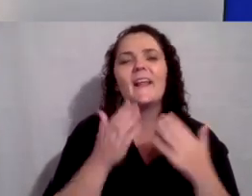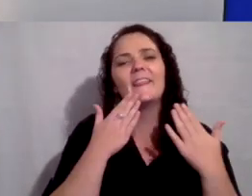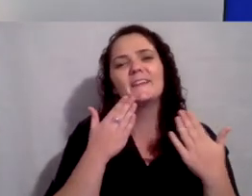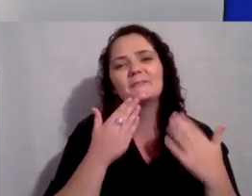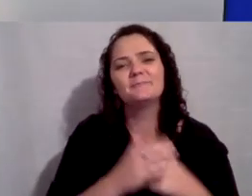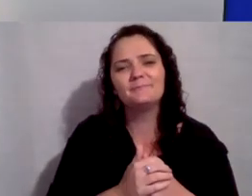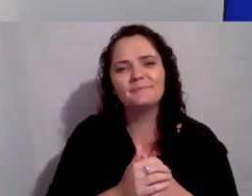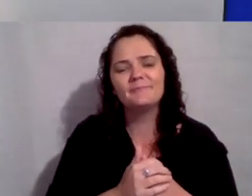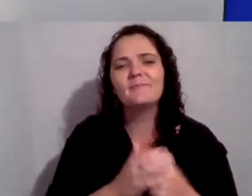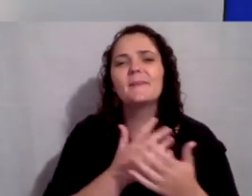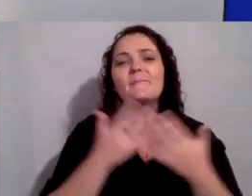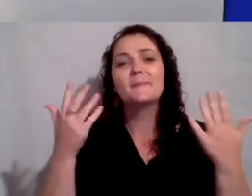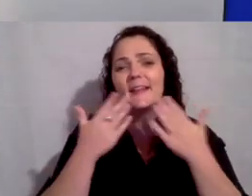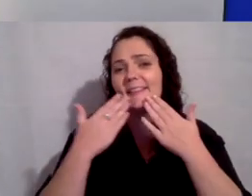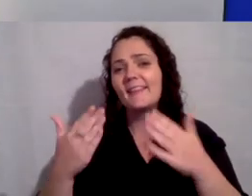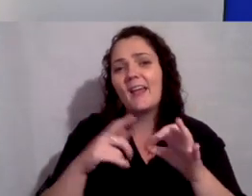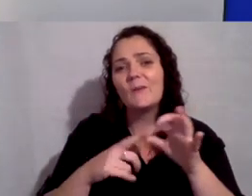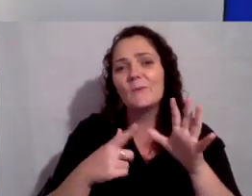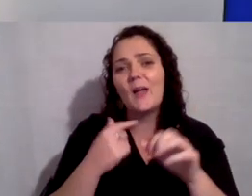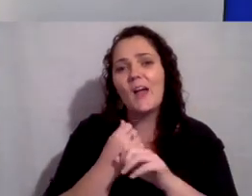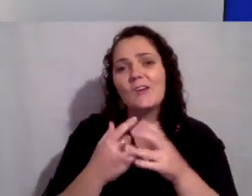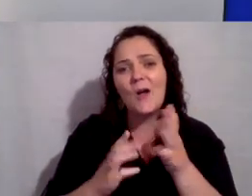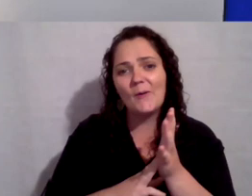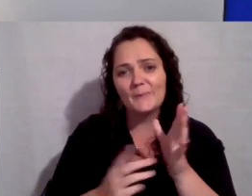Alright thank you very much, thank you to the QAGOMA team, I’m gonna hand